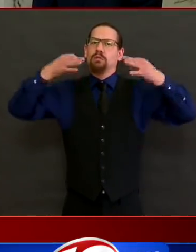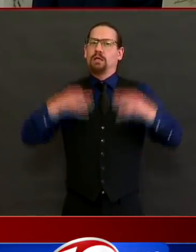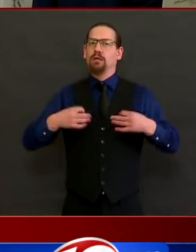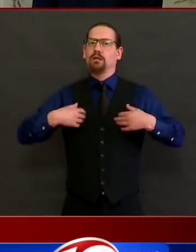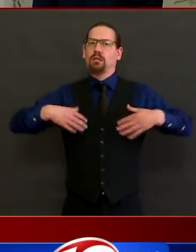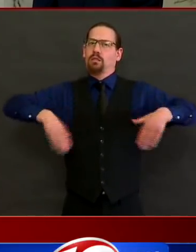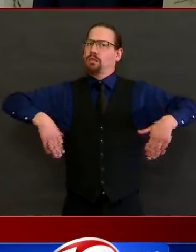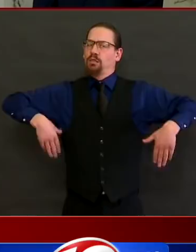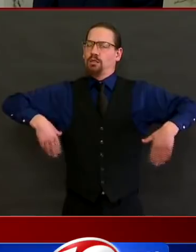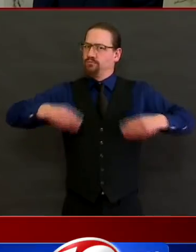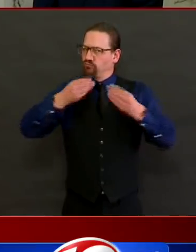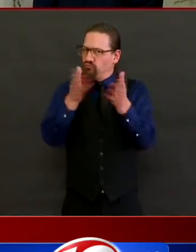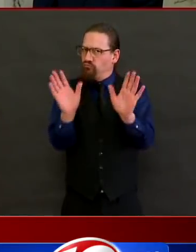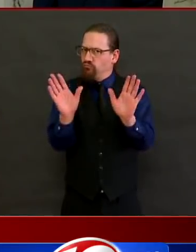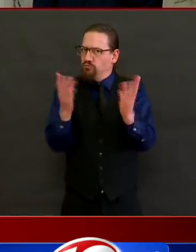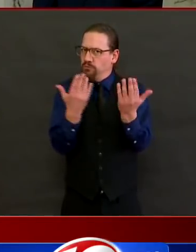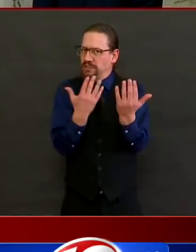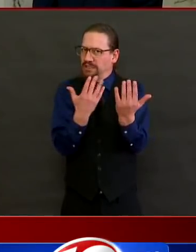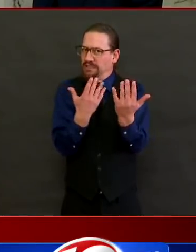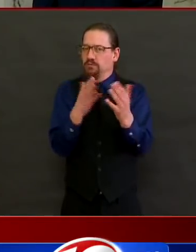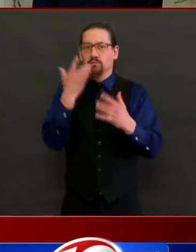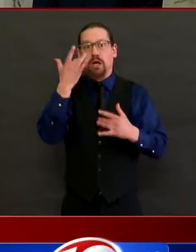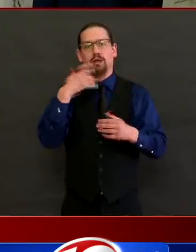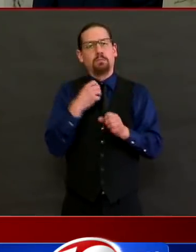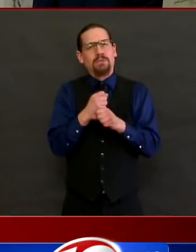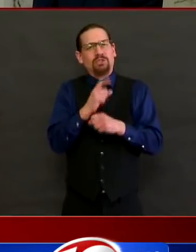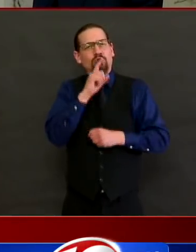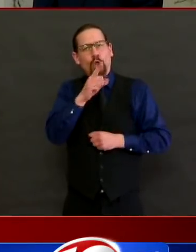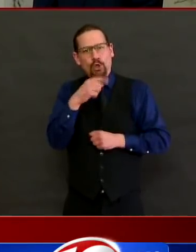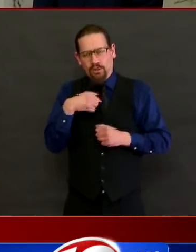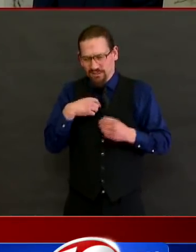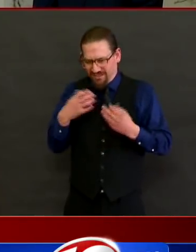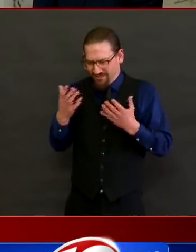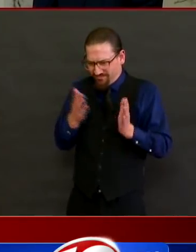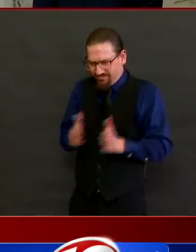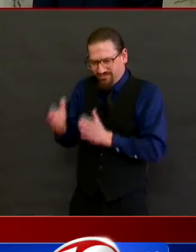I DON'T KNOW THAT THAT IS THE RIGHT THING TO DO FOR RHODE ISLAND, FOR ALL OF RHODE ISLANDERS, PARENTS, KIDS, EDUCATORS.